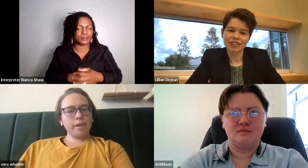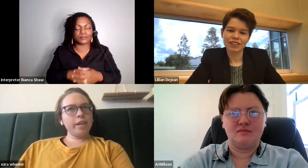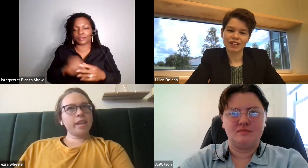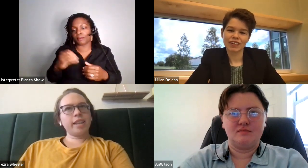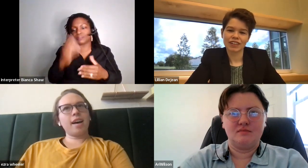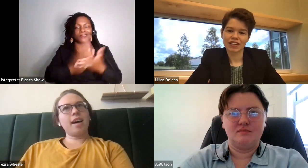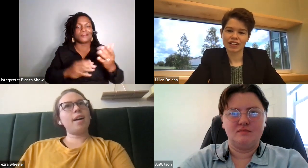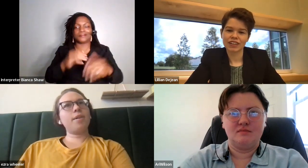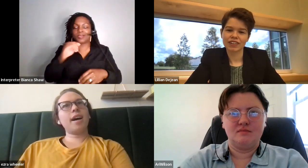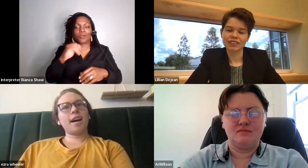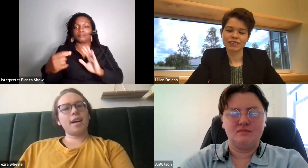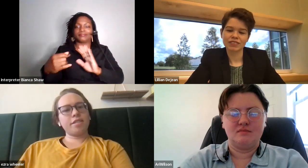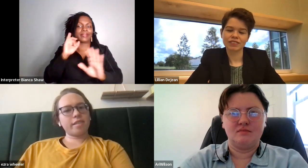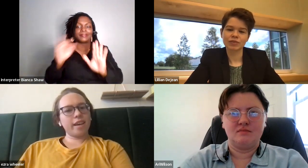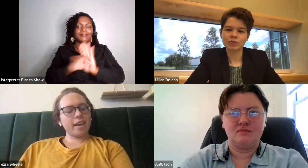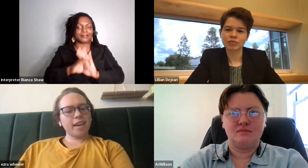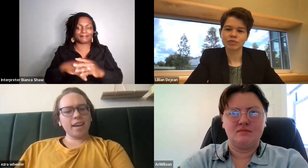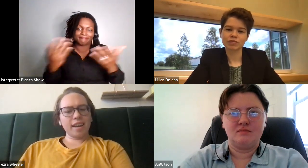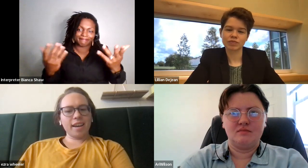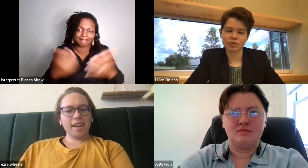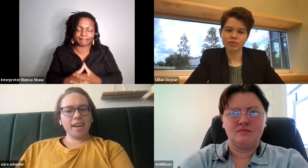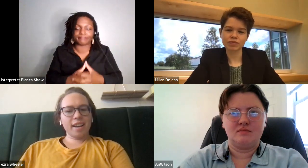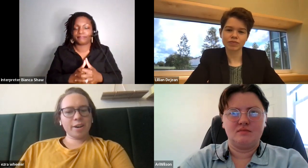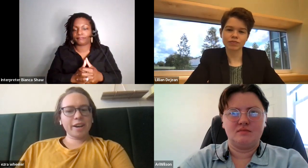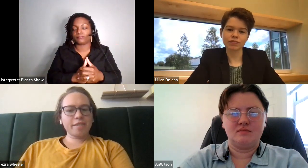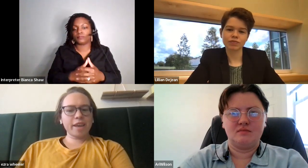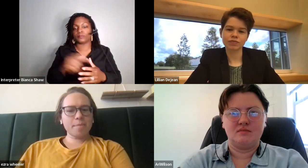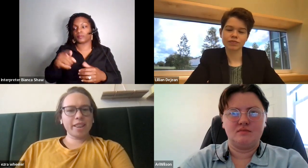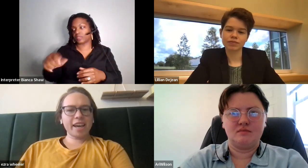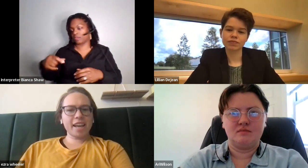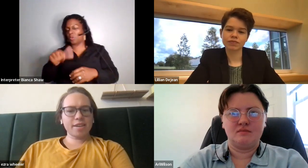The only thing that I would add just like going off at that point.